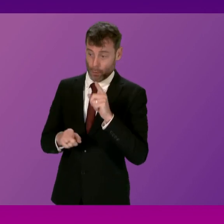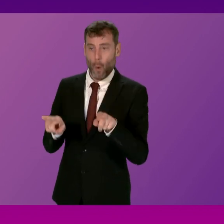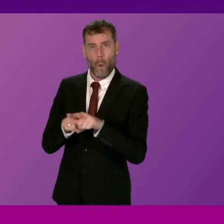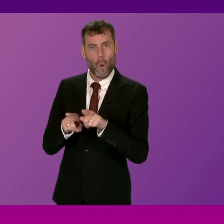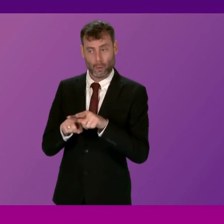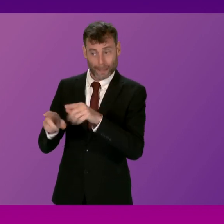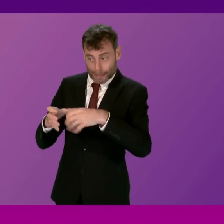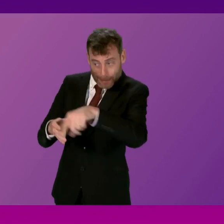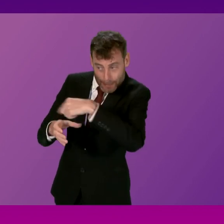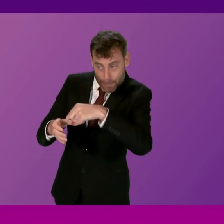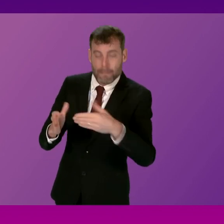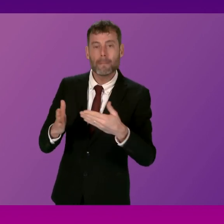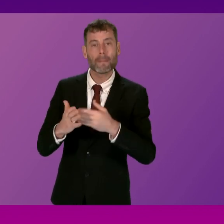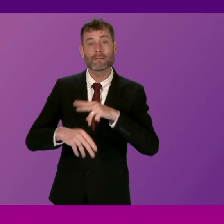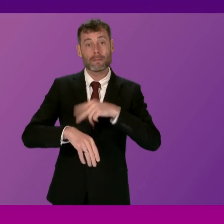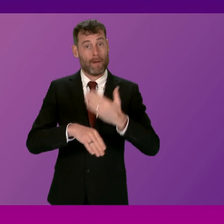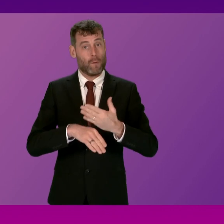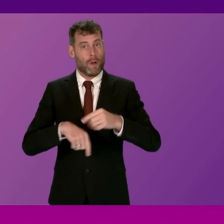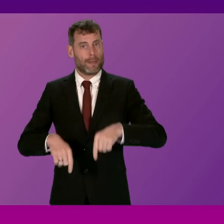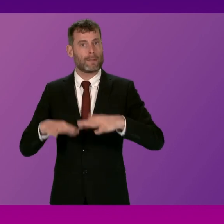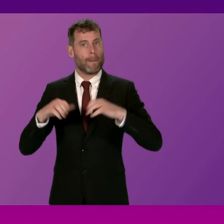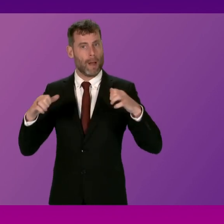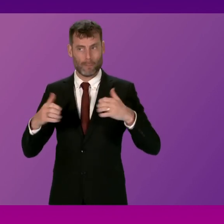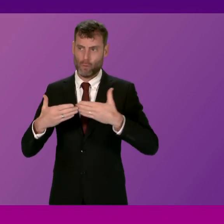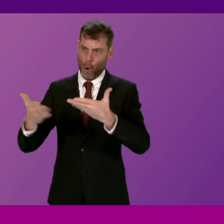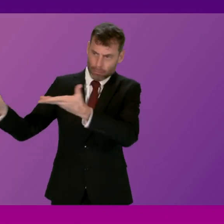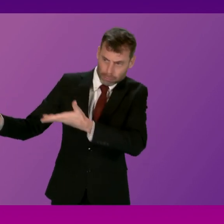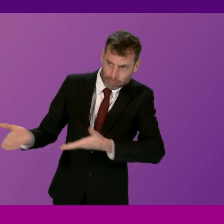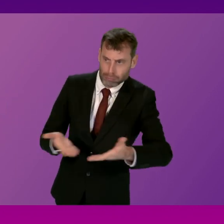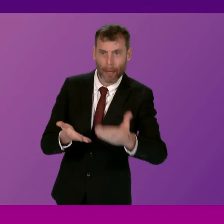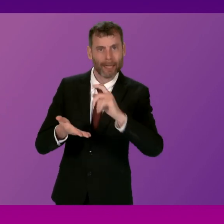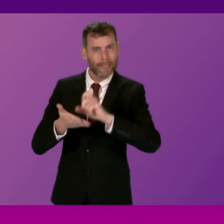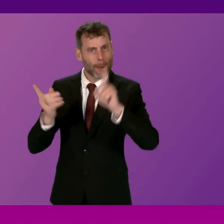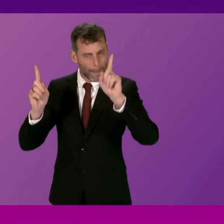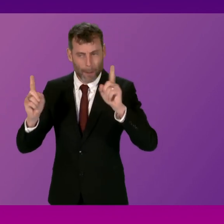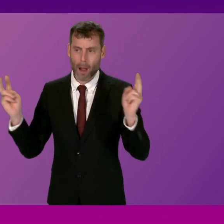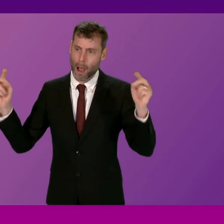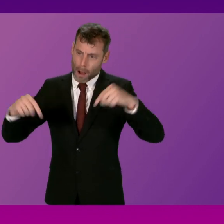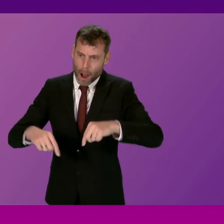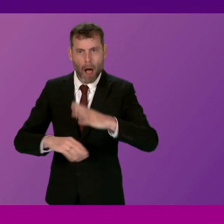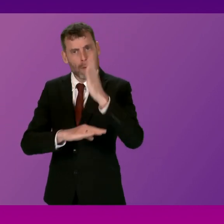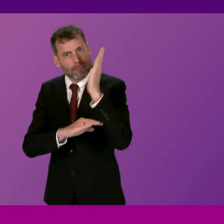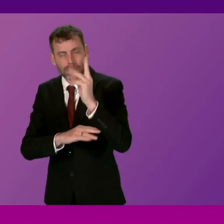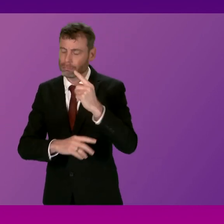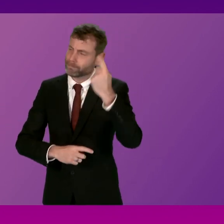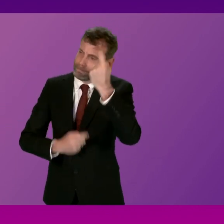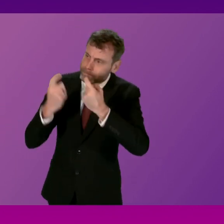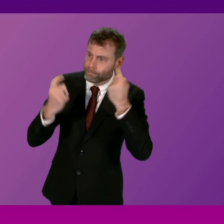for making it happen and ensuring that the event was a warm, welcoming and celebratory one that everyone enjoyed. I have always said that there should be nothing about us without us—indeed, we have heard